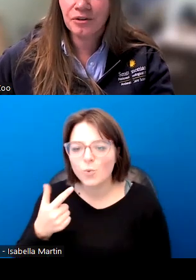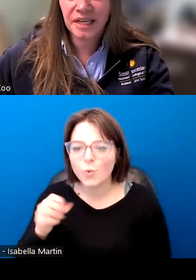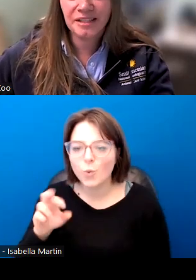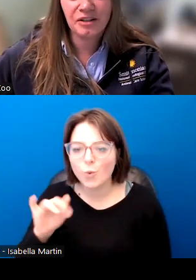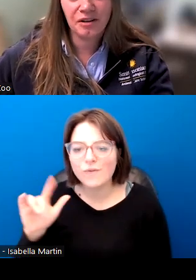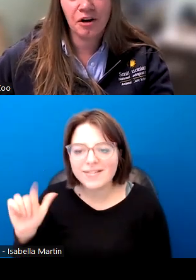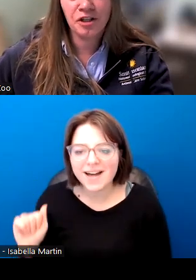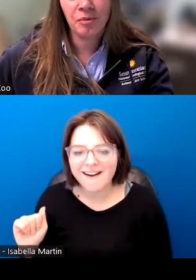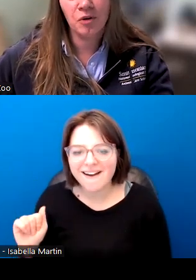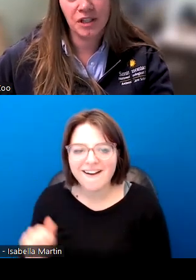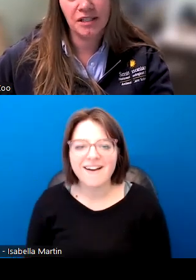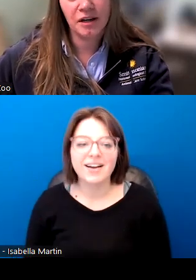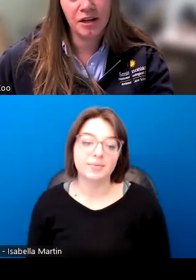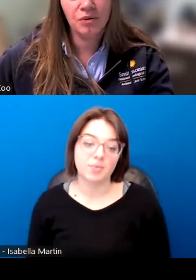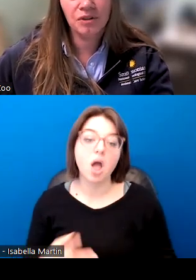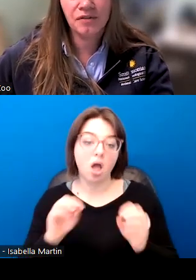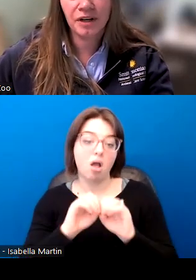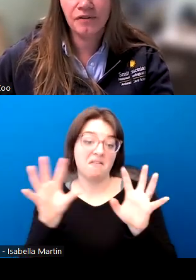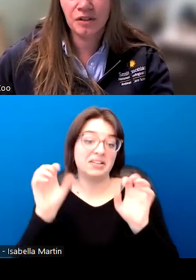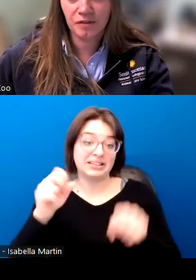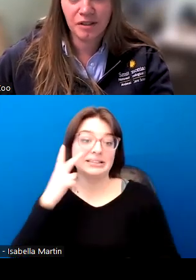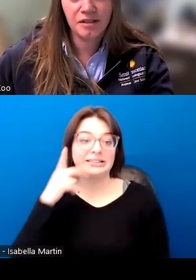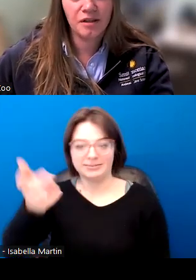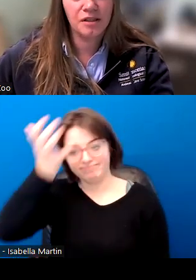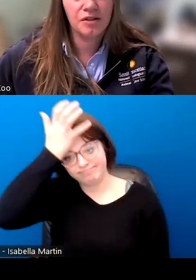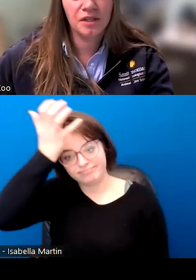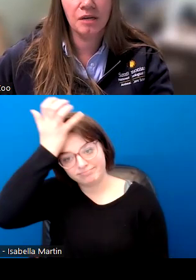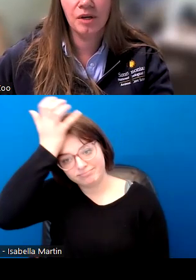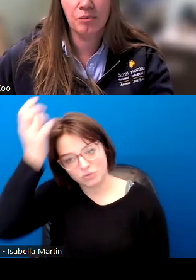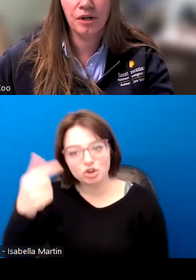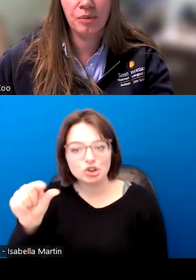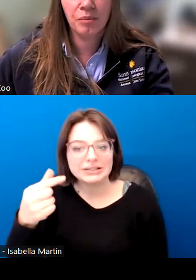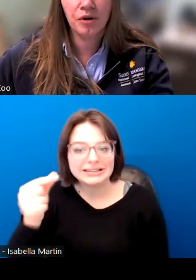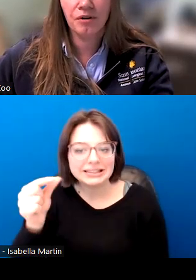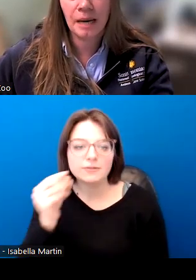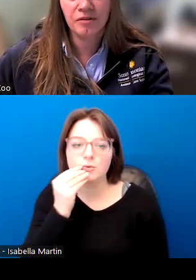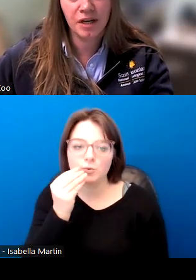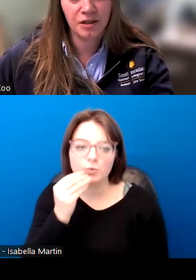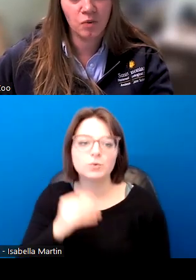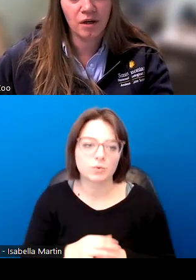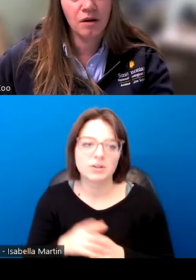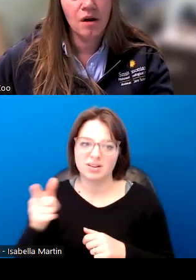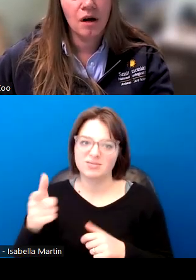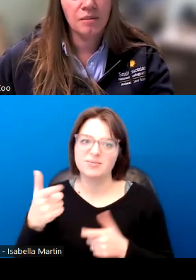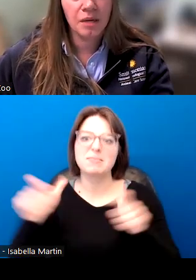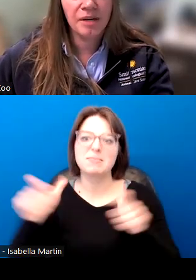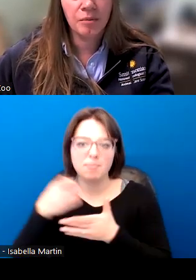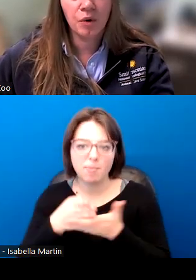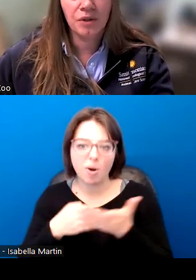the greens are the largest proportion of that diet. Gorillas are very folivorous and so that's going to be a pretty big component of their captive diet as well, I'm just going to make the bulk of